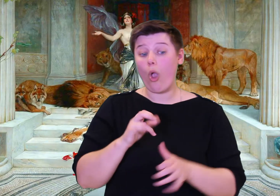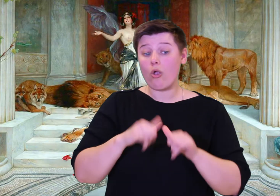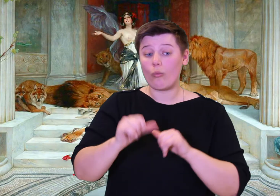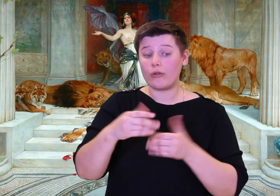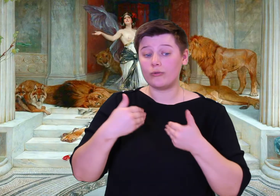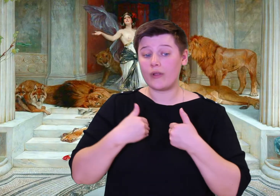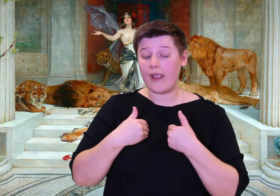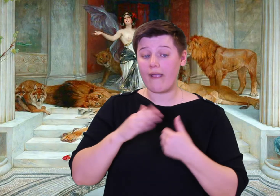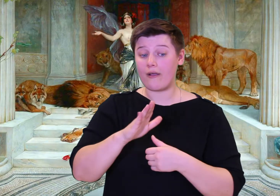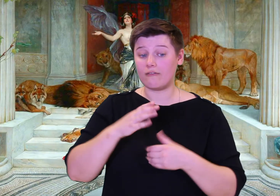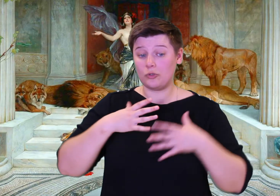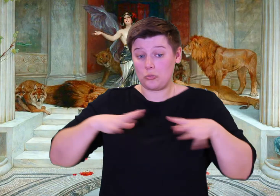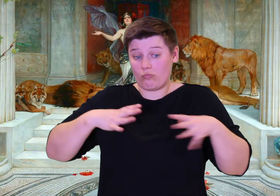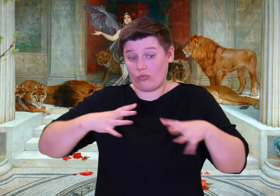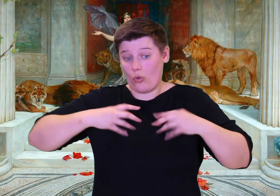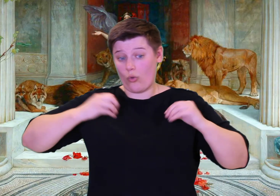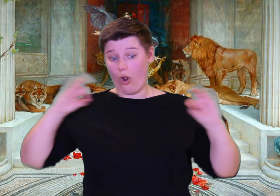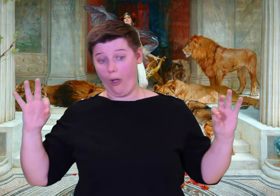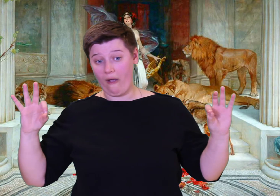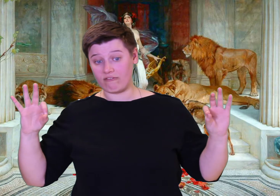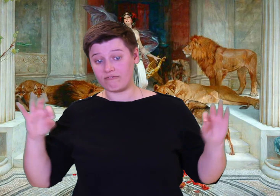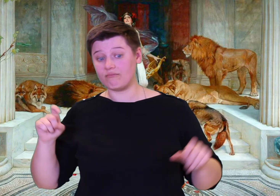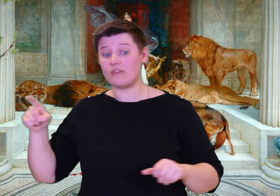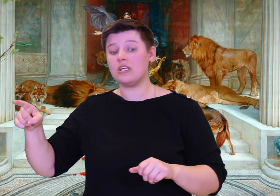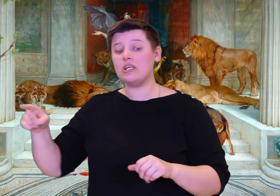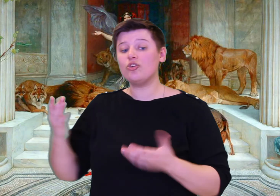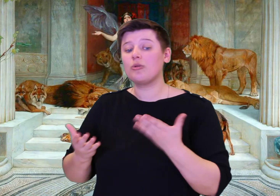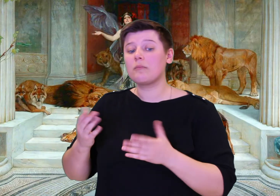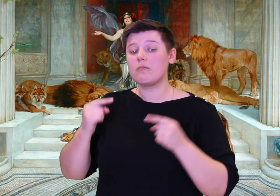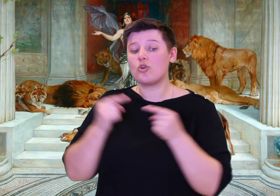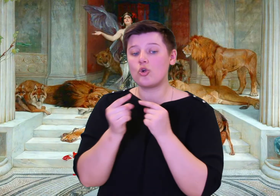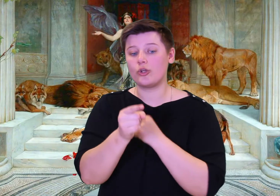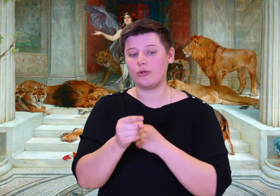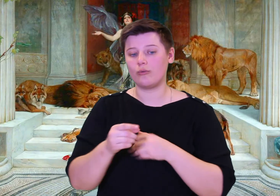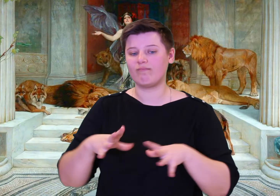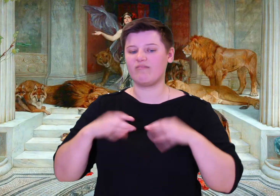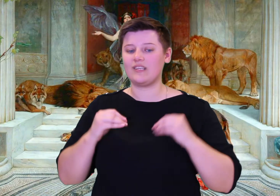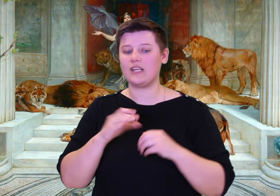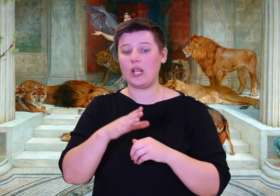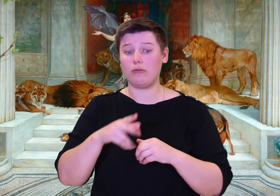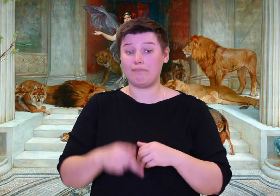She will be frightened of you, and tell you to sleep with her.